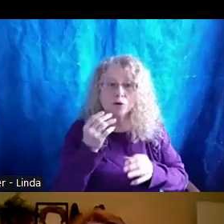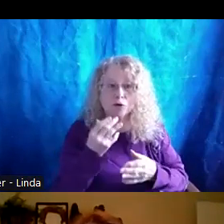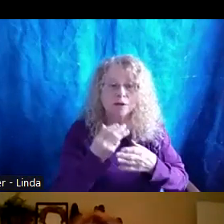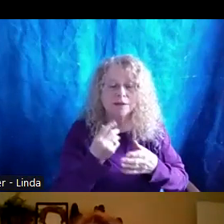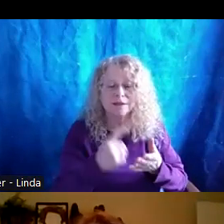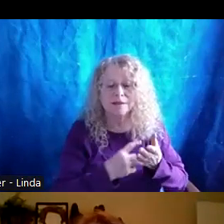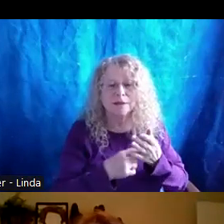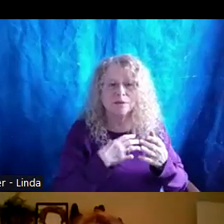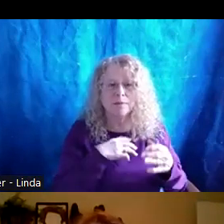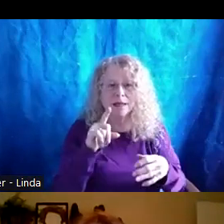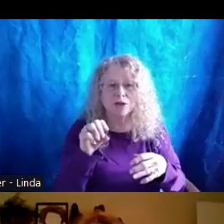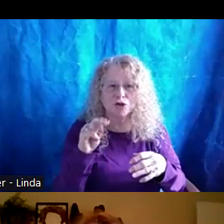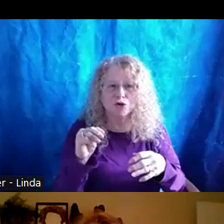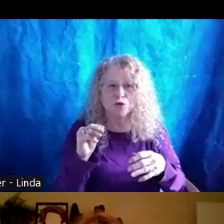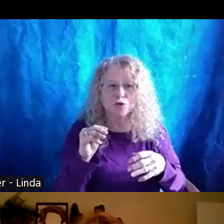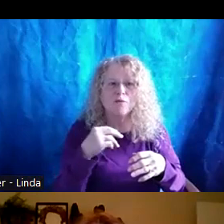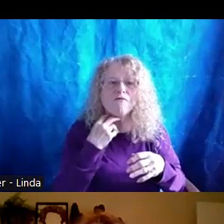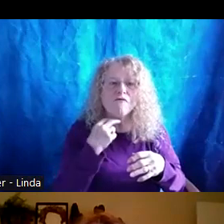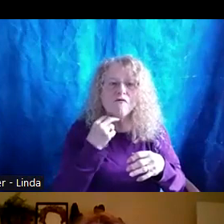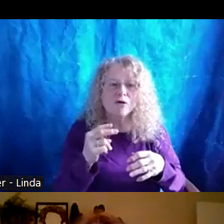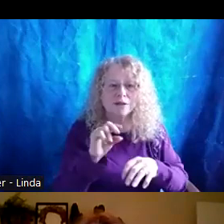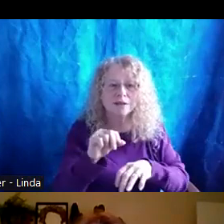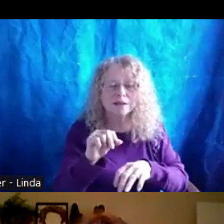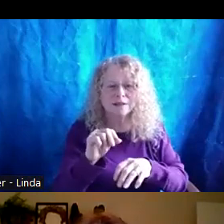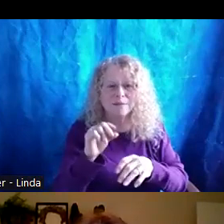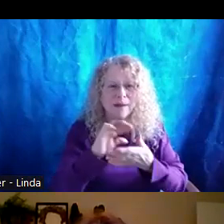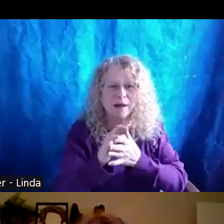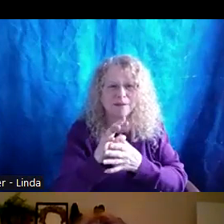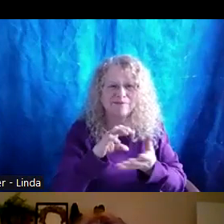SOMETIMES MY ZOOM AUDIO SETTINGS GET A LITTLE SQUIRRELLY.